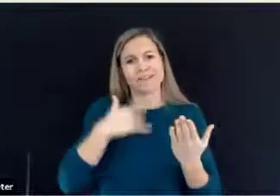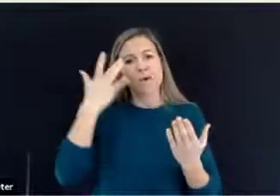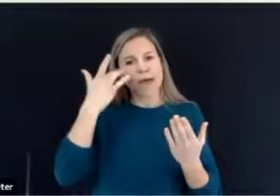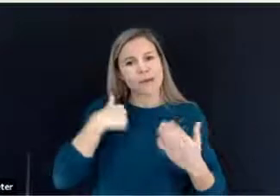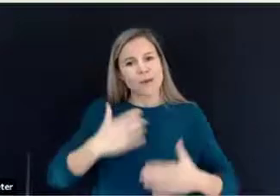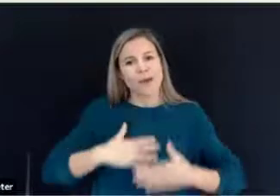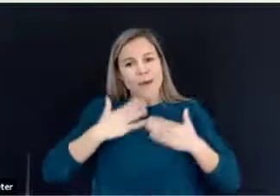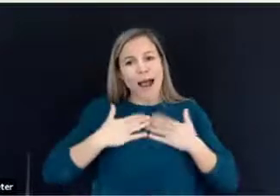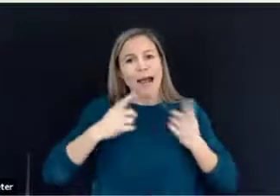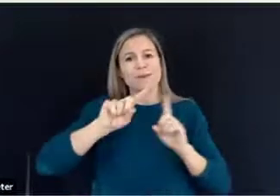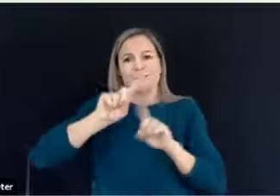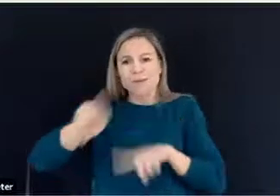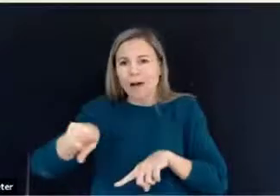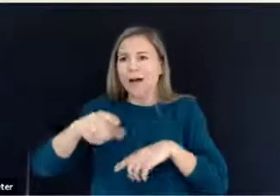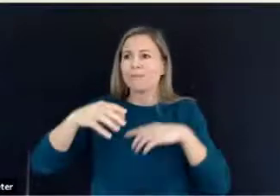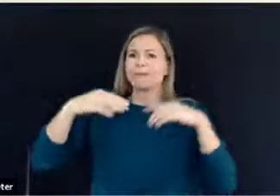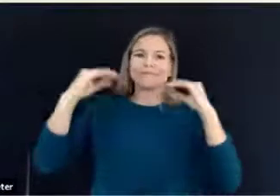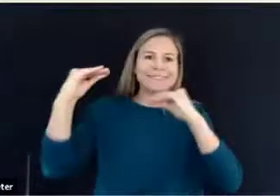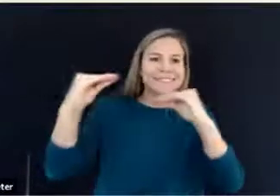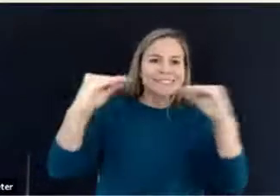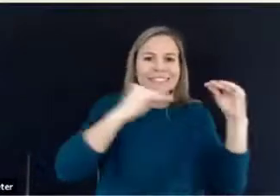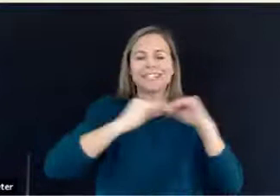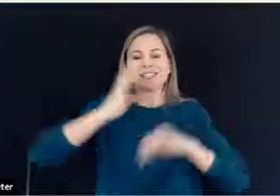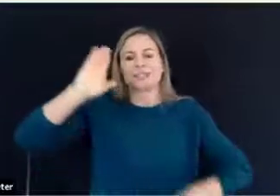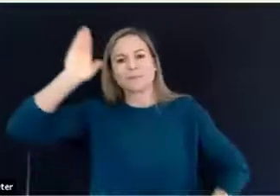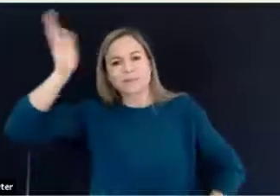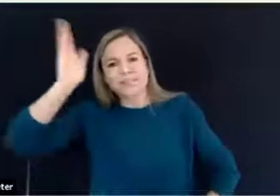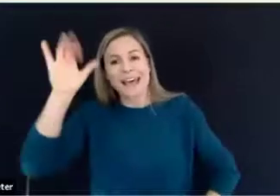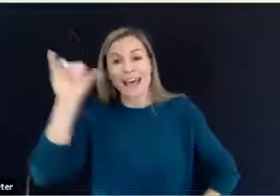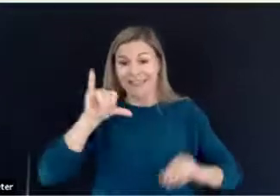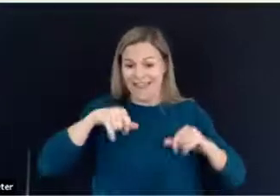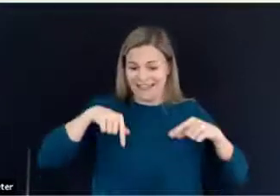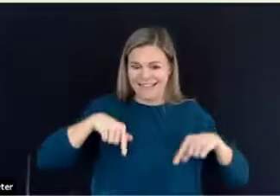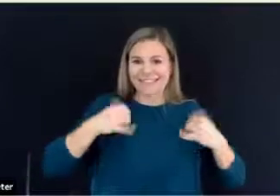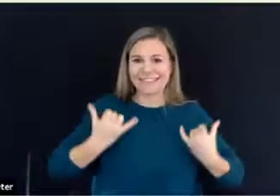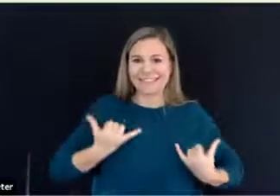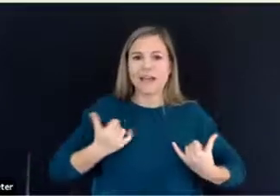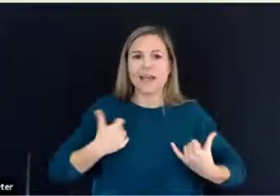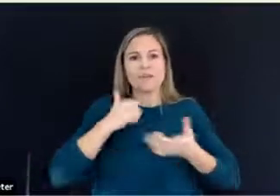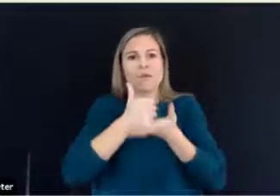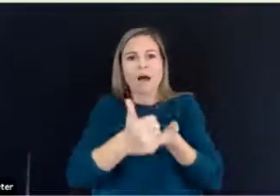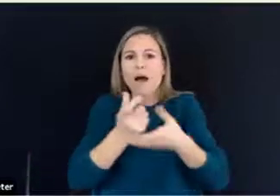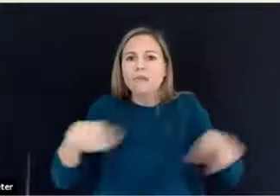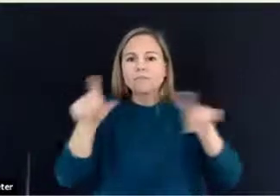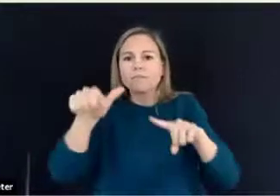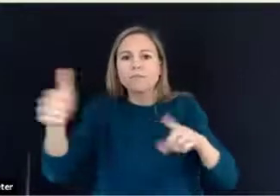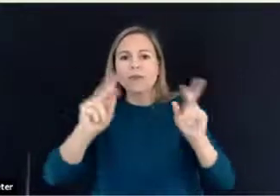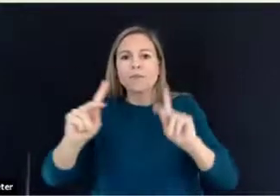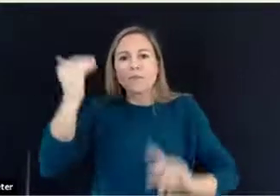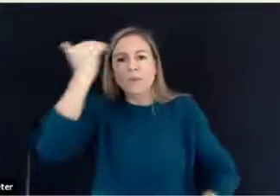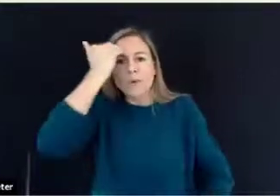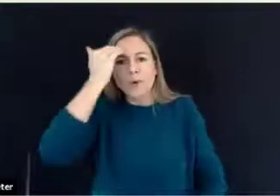you know, and raise awareness on presentations like today to help you know that this is what we support.